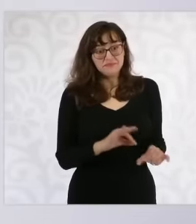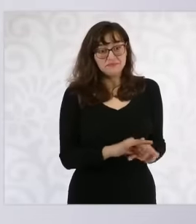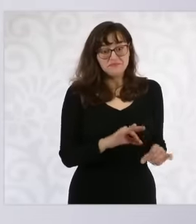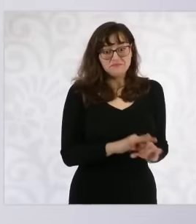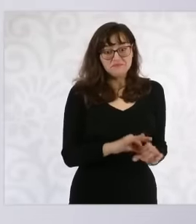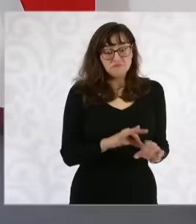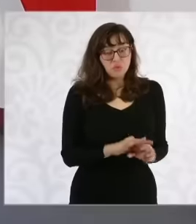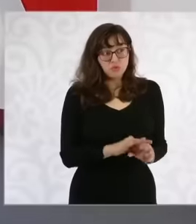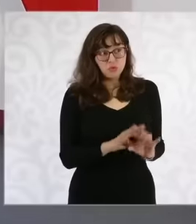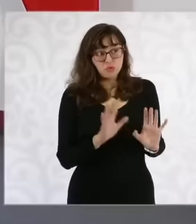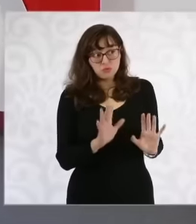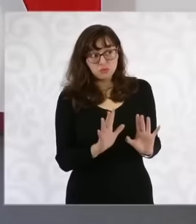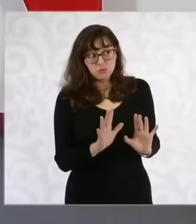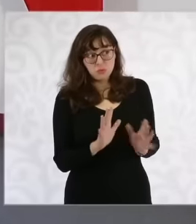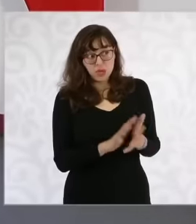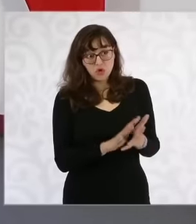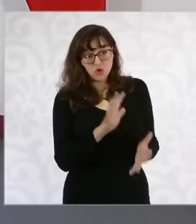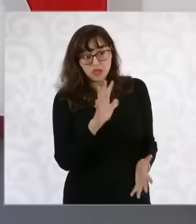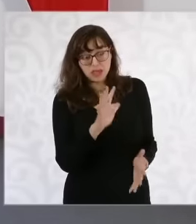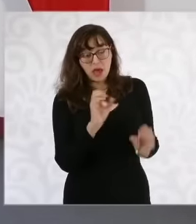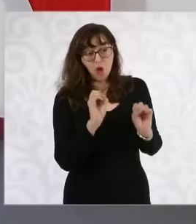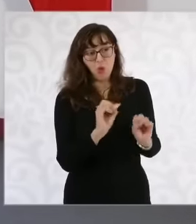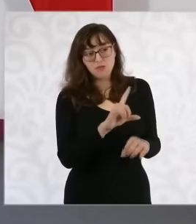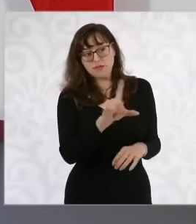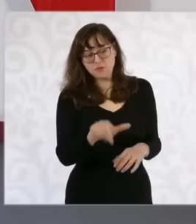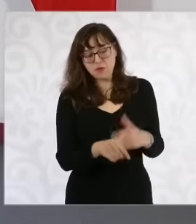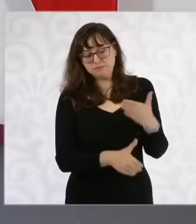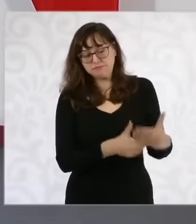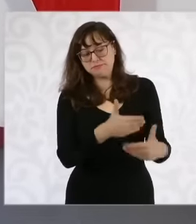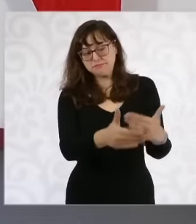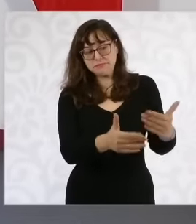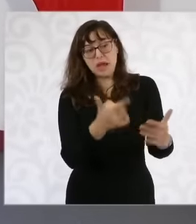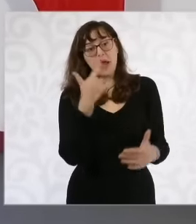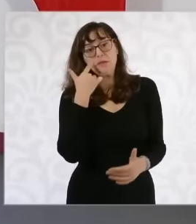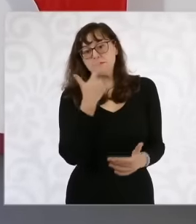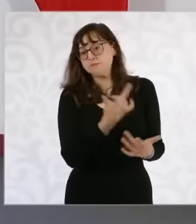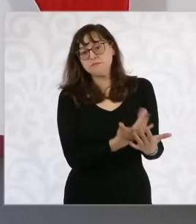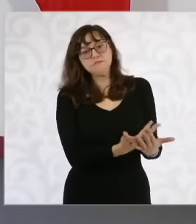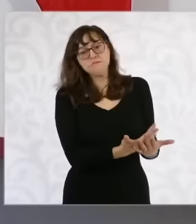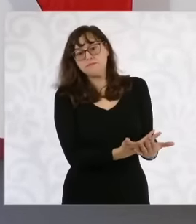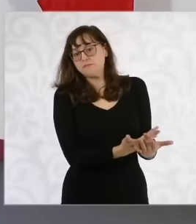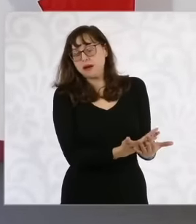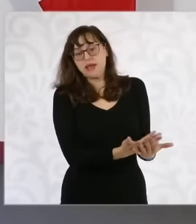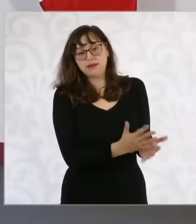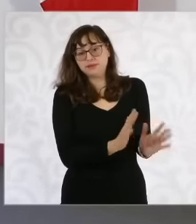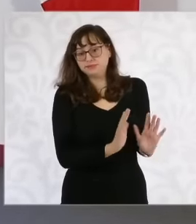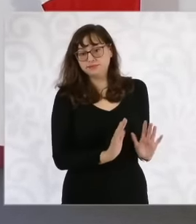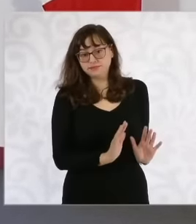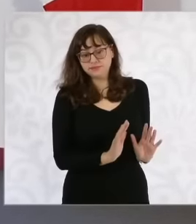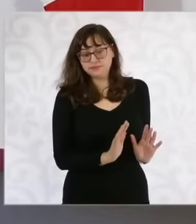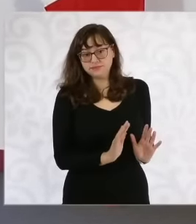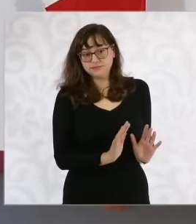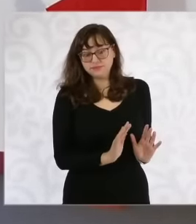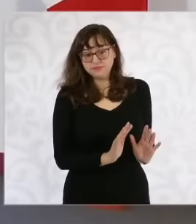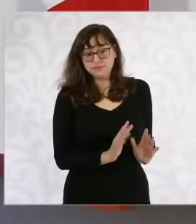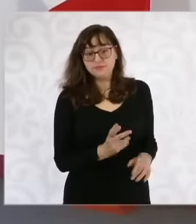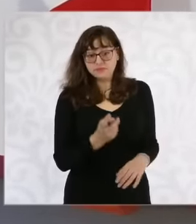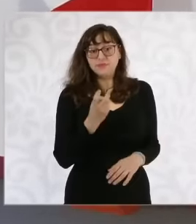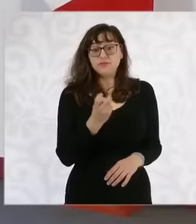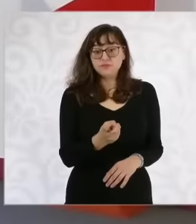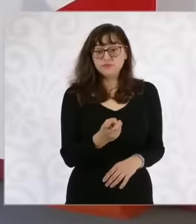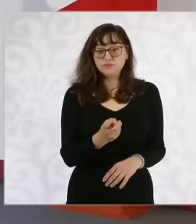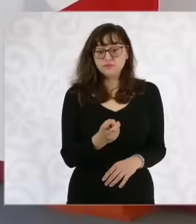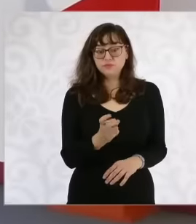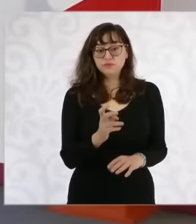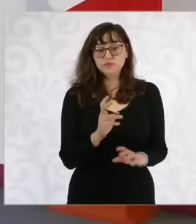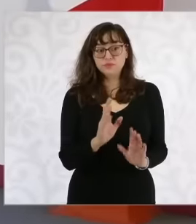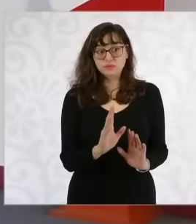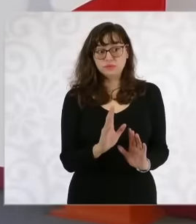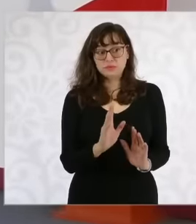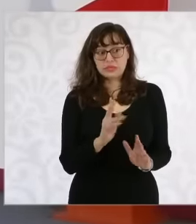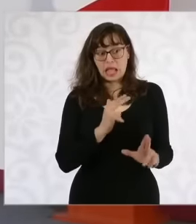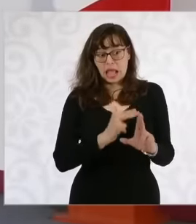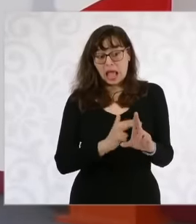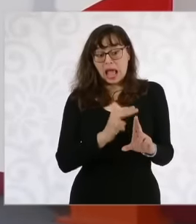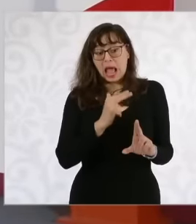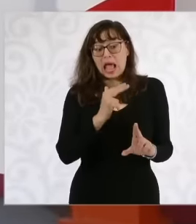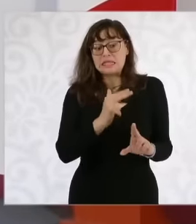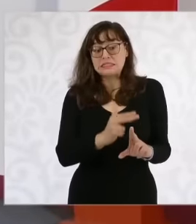there is a result tomorrow and we are going to decide until the entire electoral process in the United States is over,